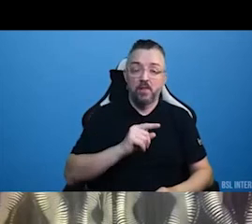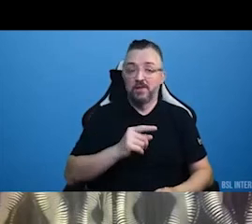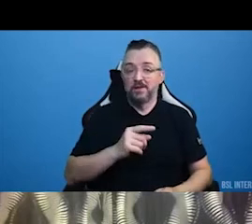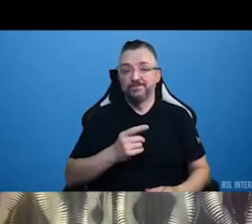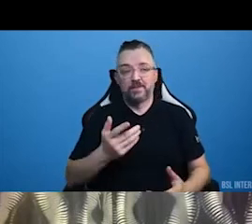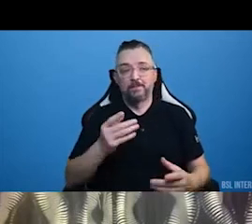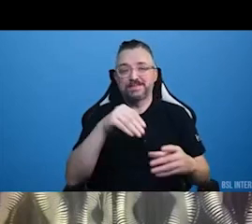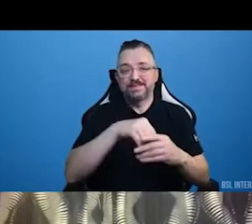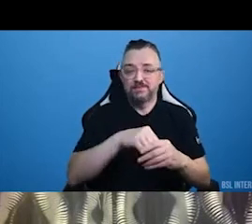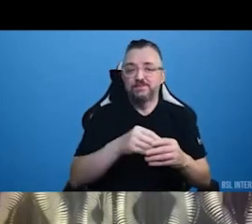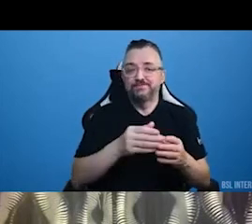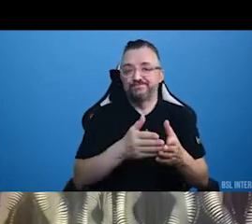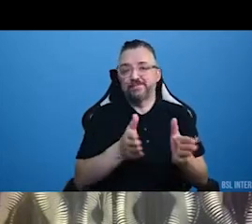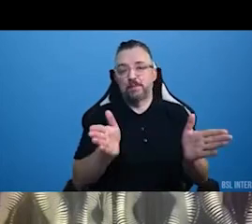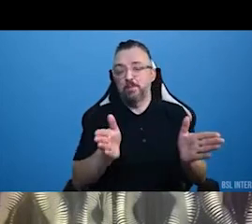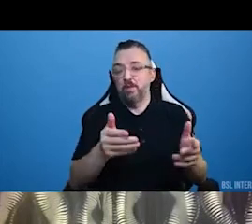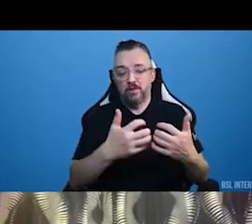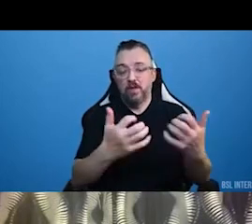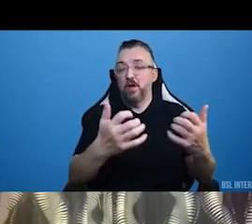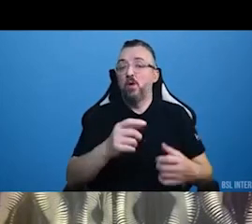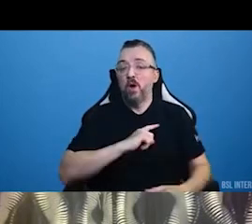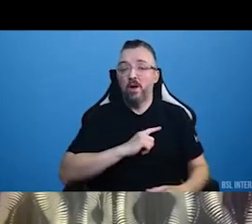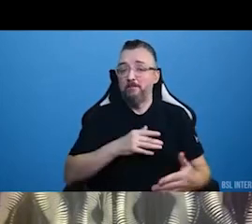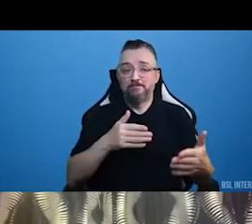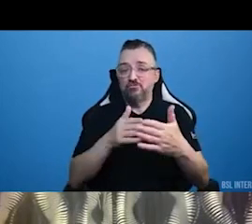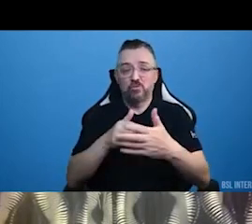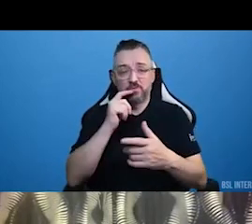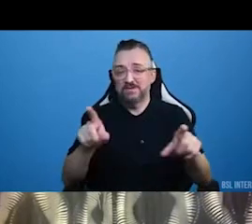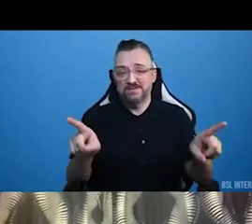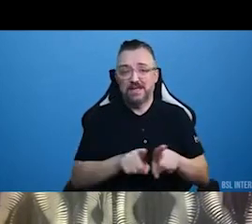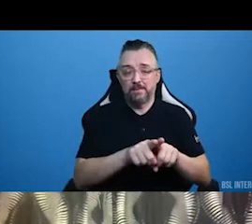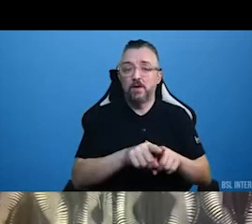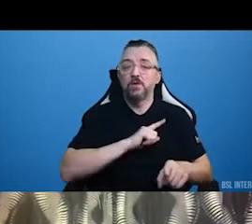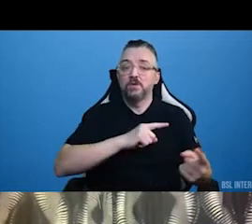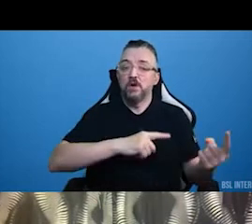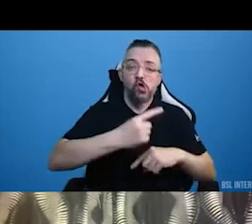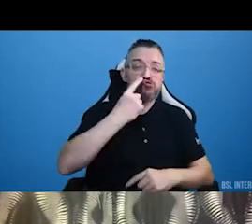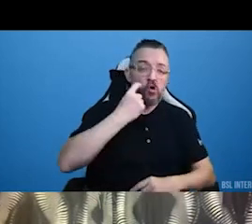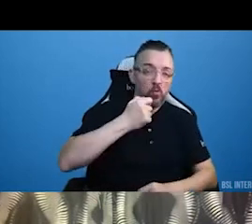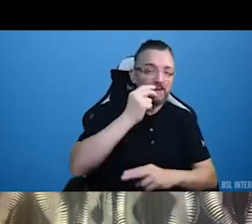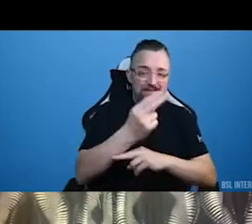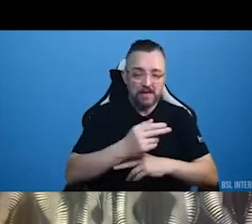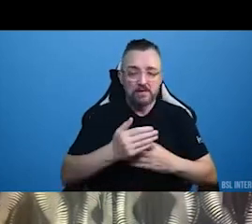because it's a question of power. If young people are going to be empowered to design the future, they're going to have to mobilize and fight for it,